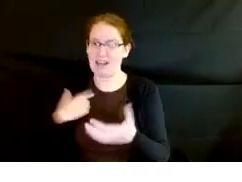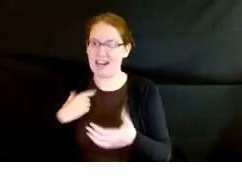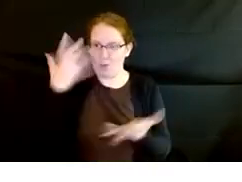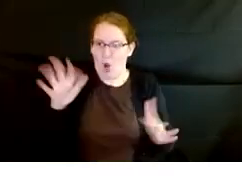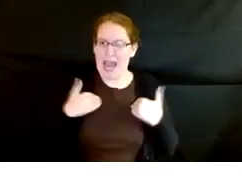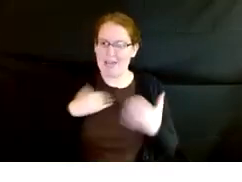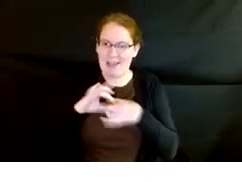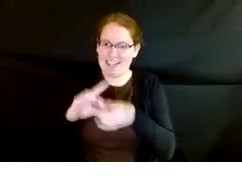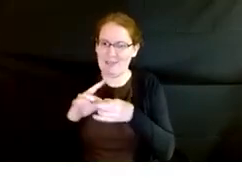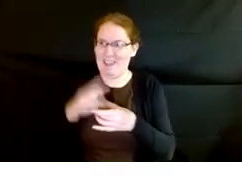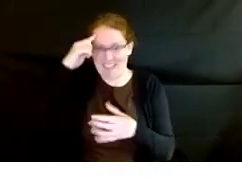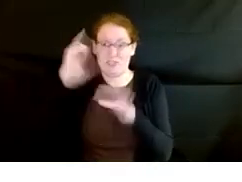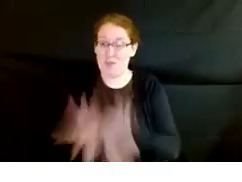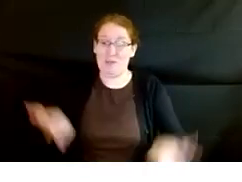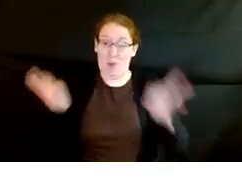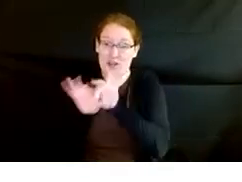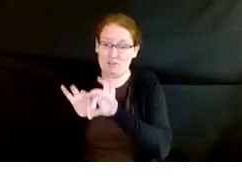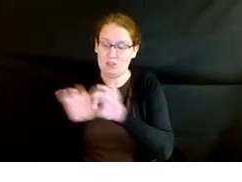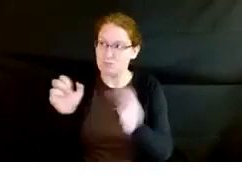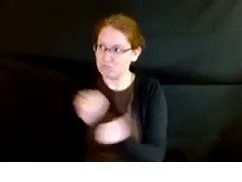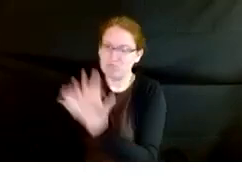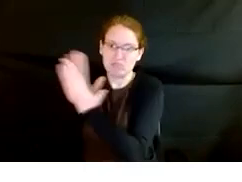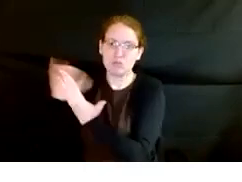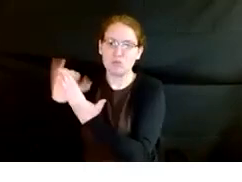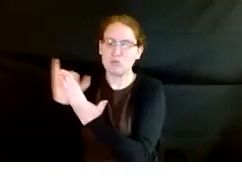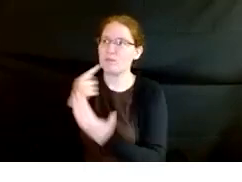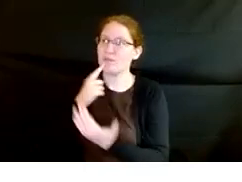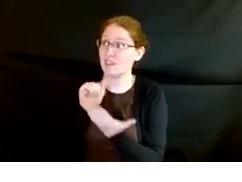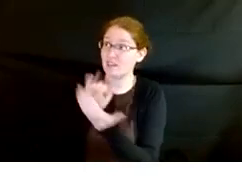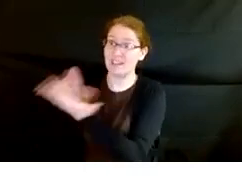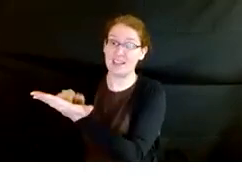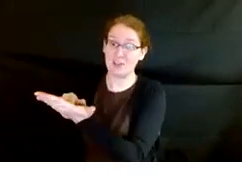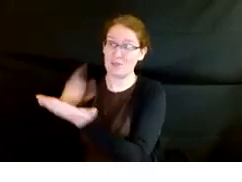well as the approach we took because we took an approach of we've noticed a problem here